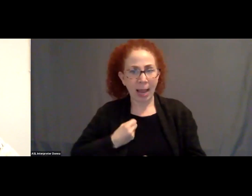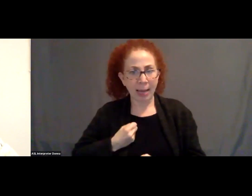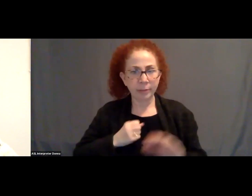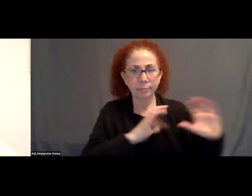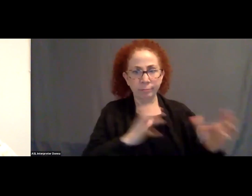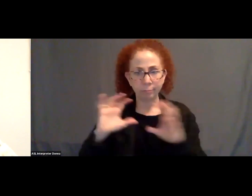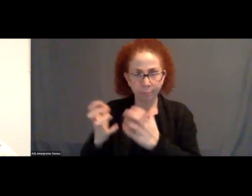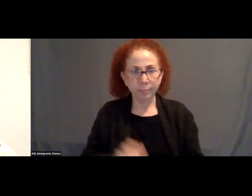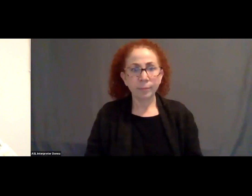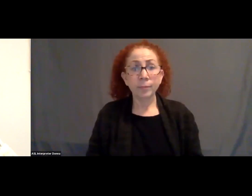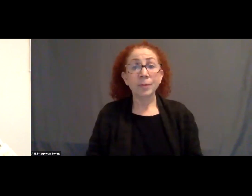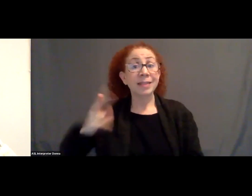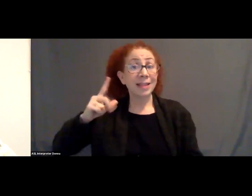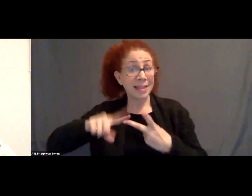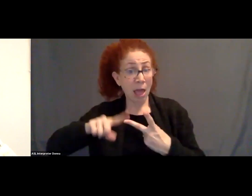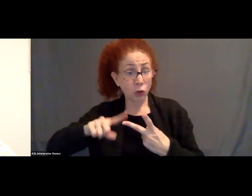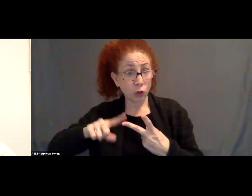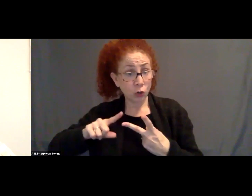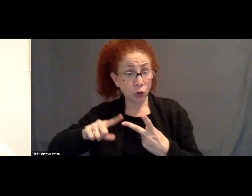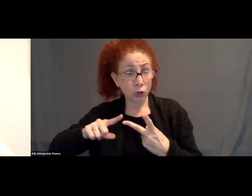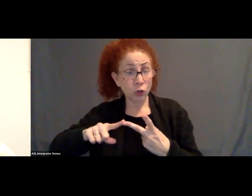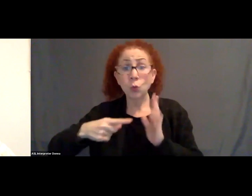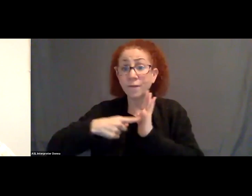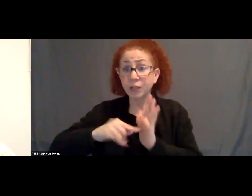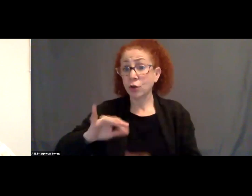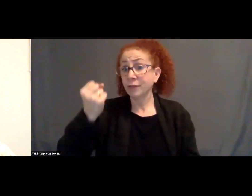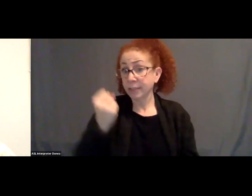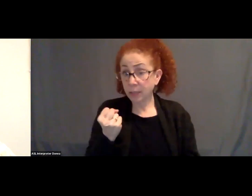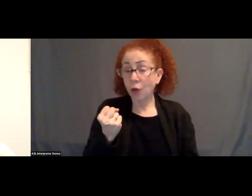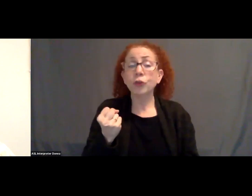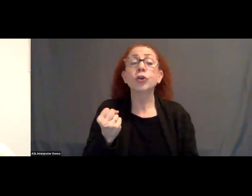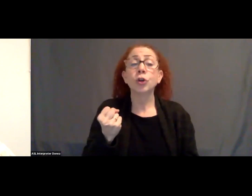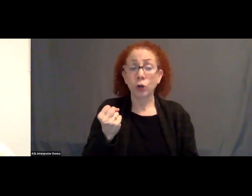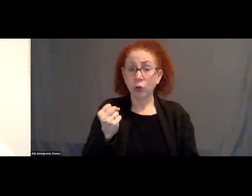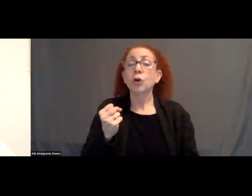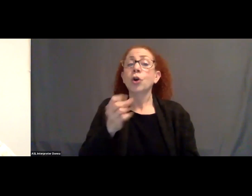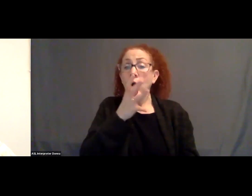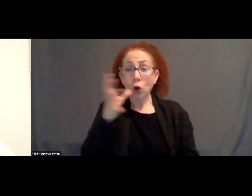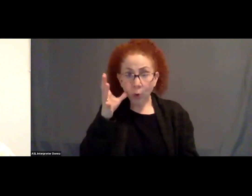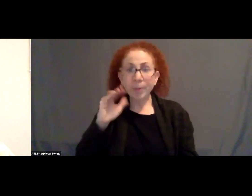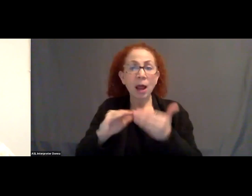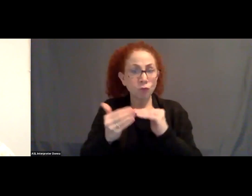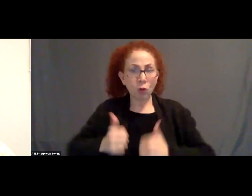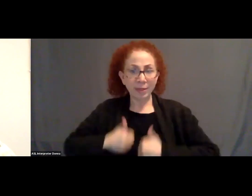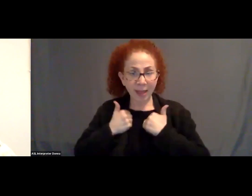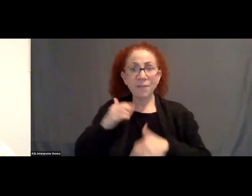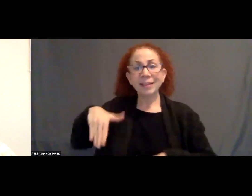The latter in particular were a feature of Southern urban and rural life between the late 19th century,